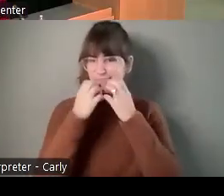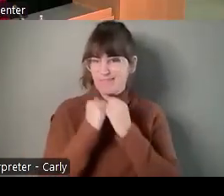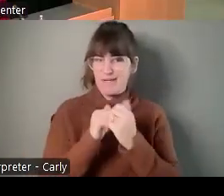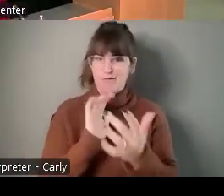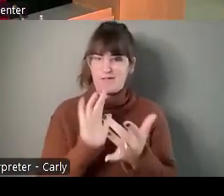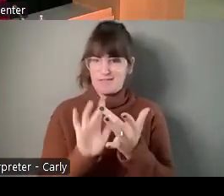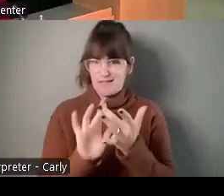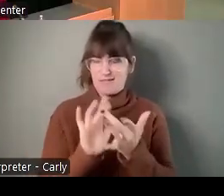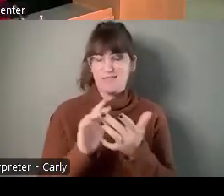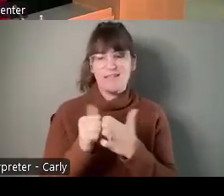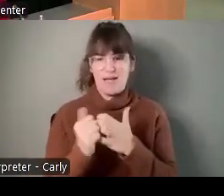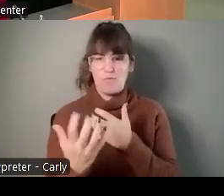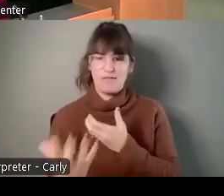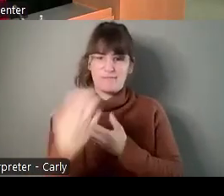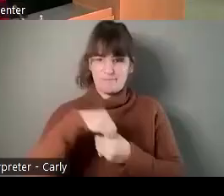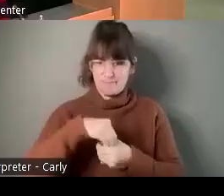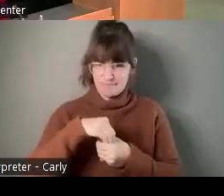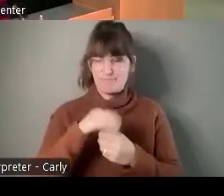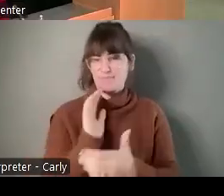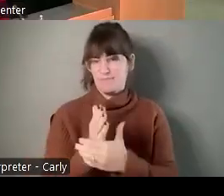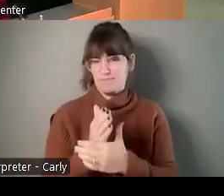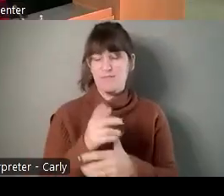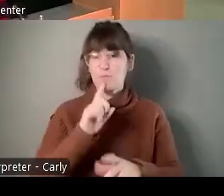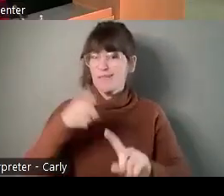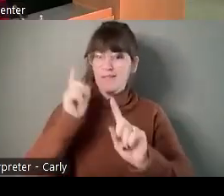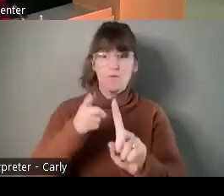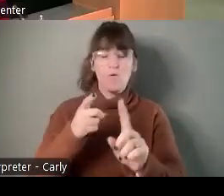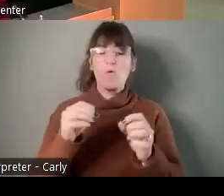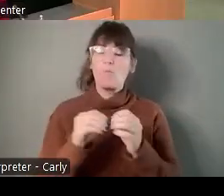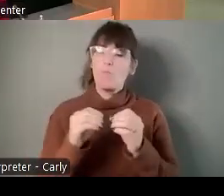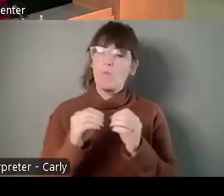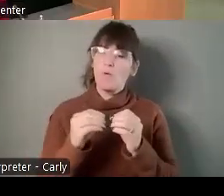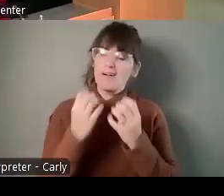intervention, but the goal is really to provide some warm caring support to someone when they're